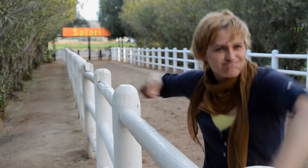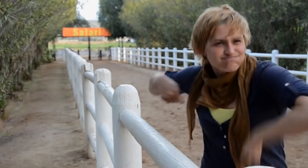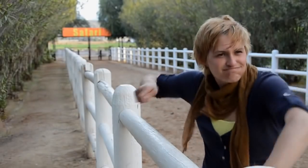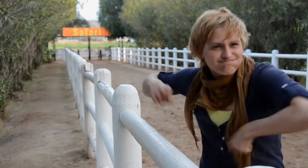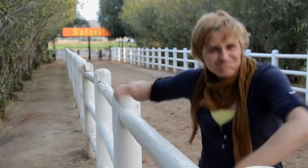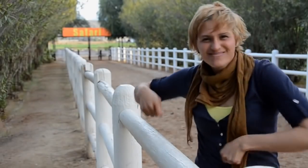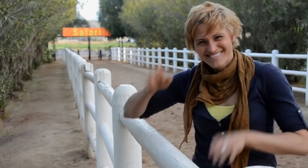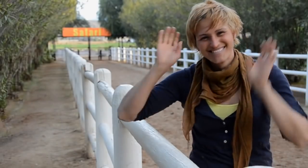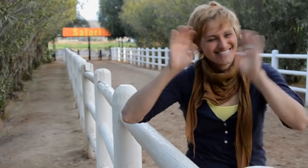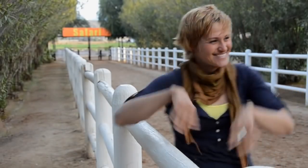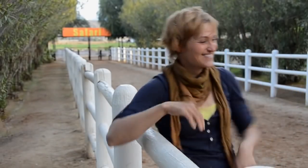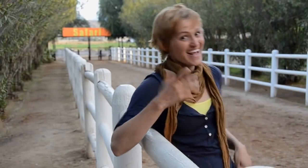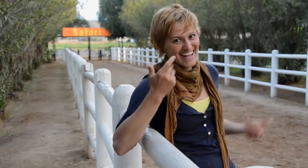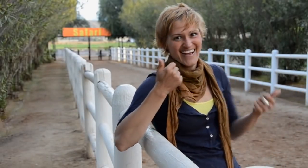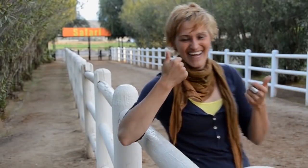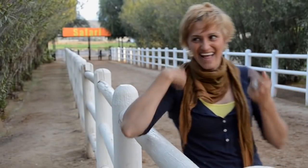I would love to experience ostrich racing.